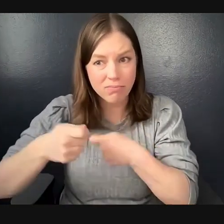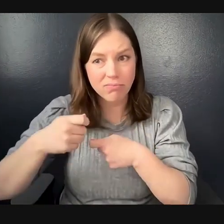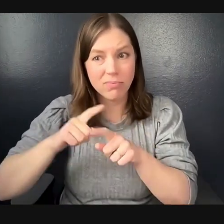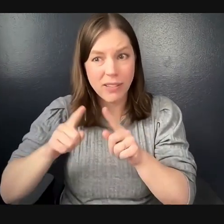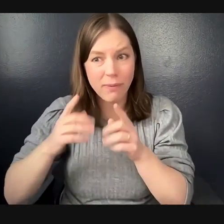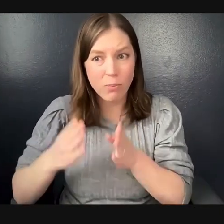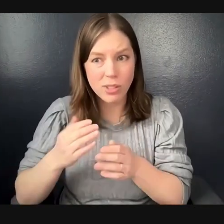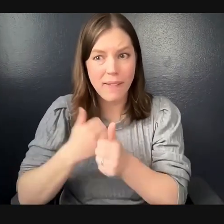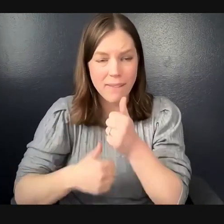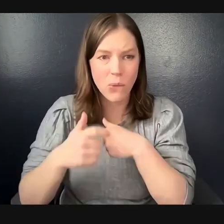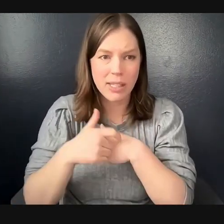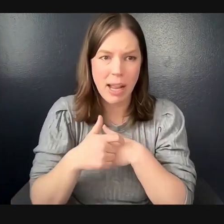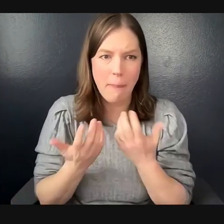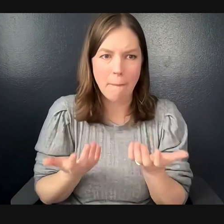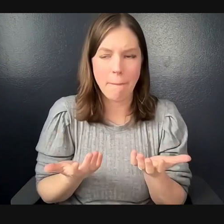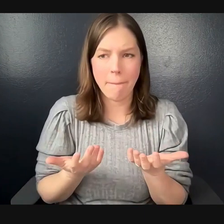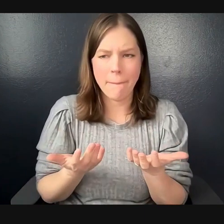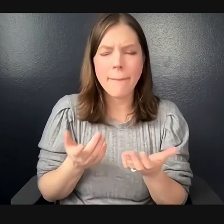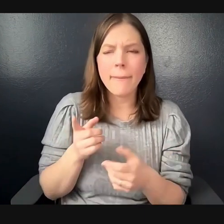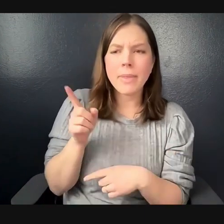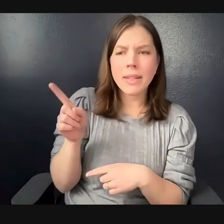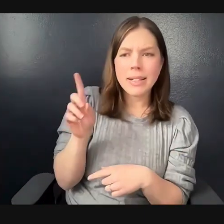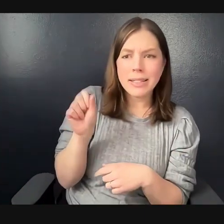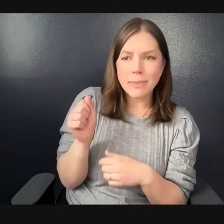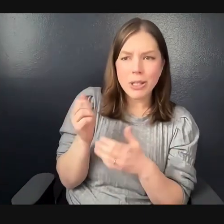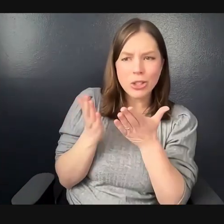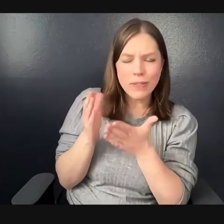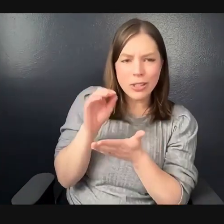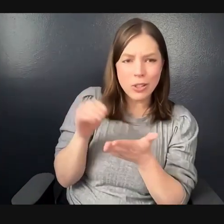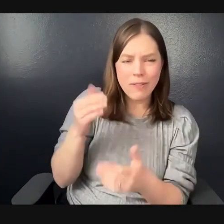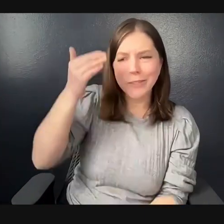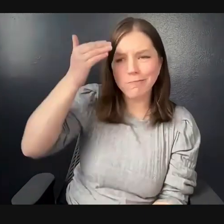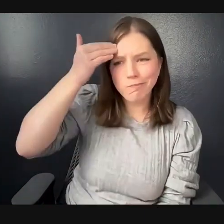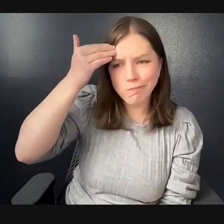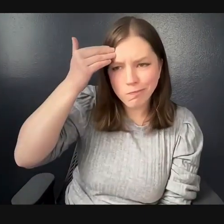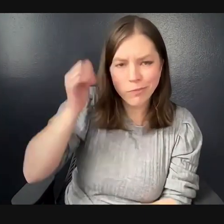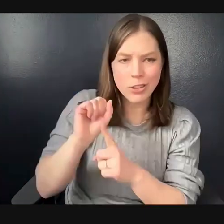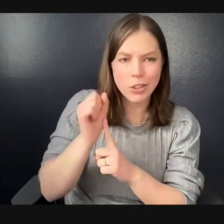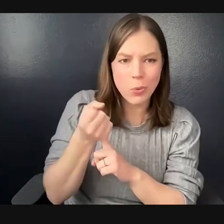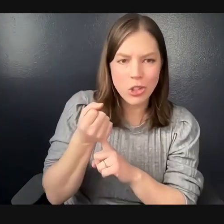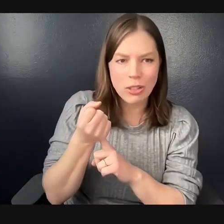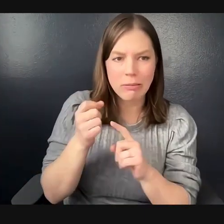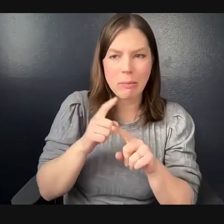or it's a different person every single class. The Disability Services Office is aware of the situation,